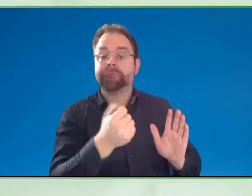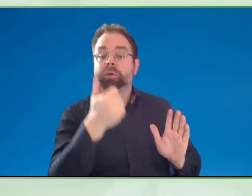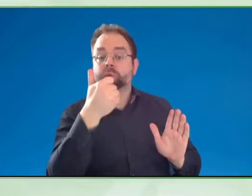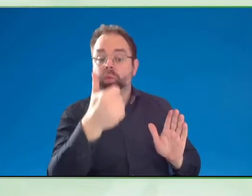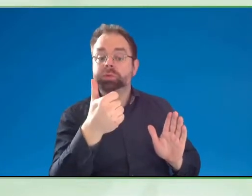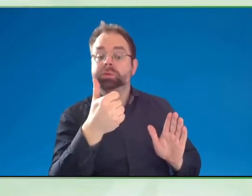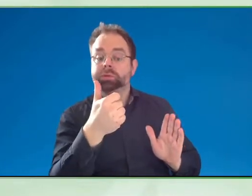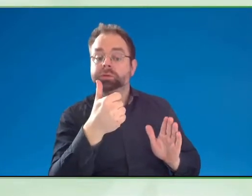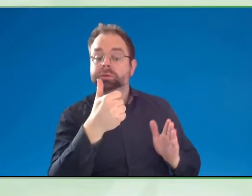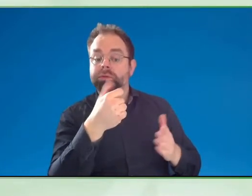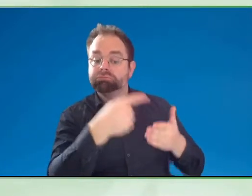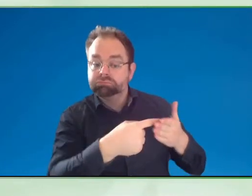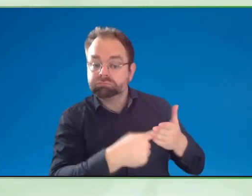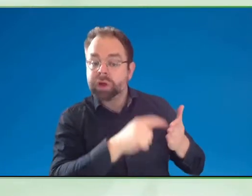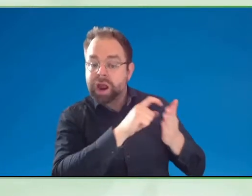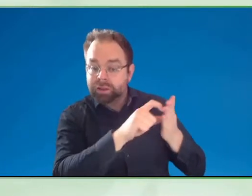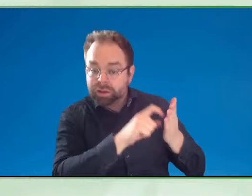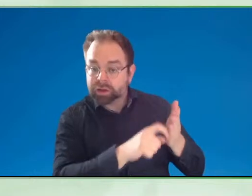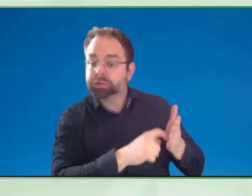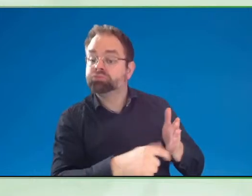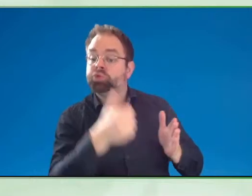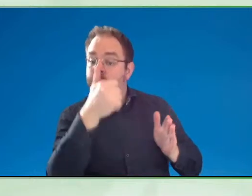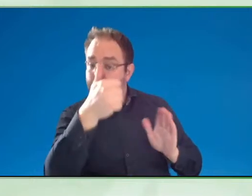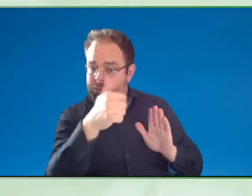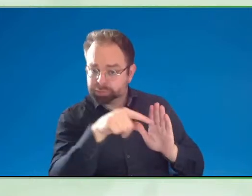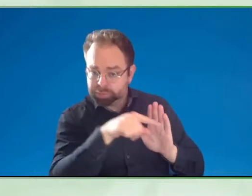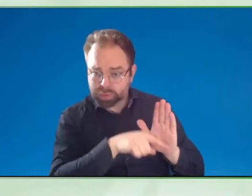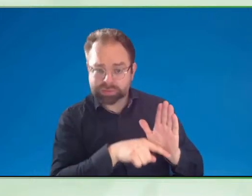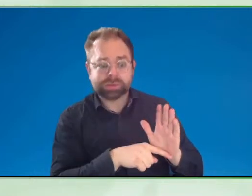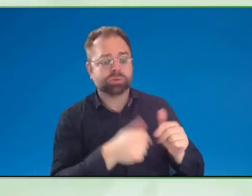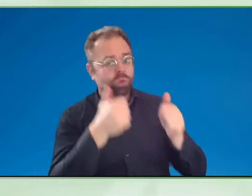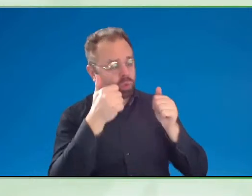We consider the rights violated and so on.